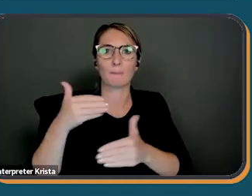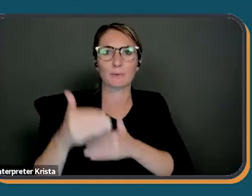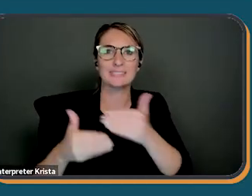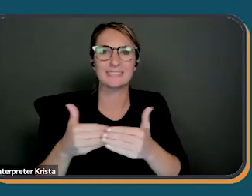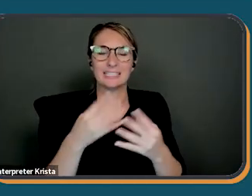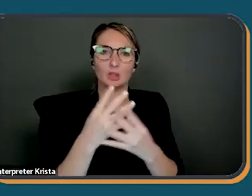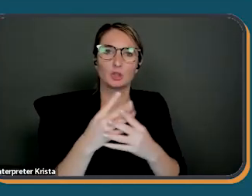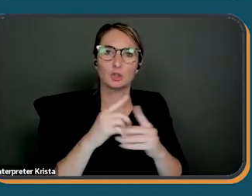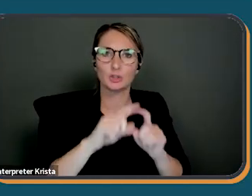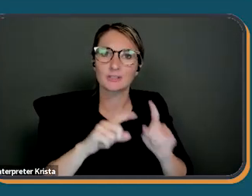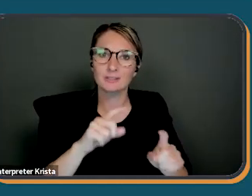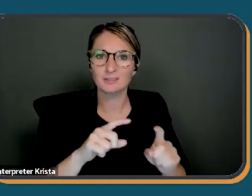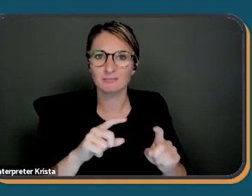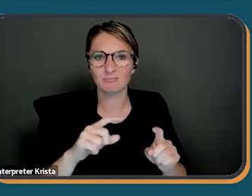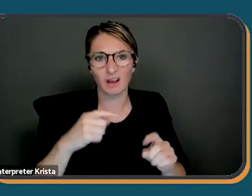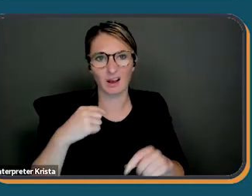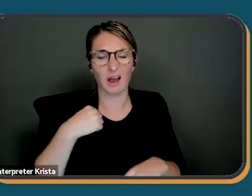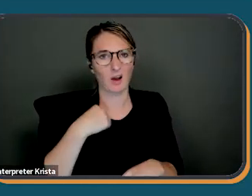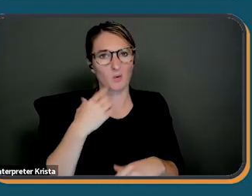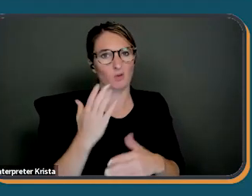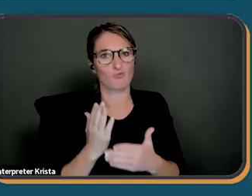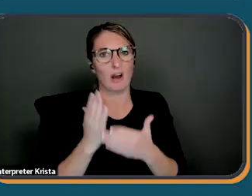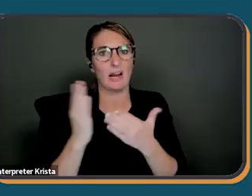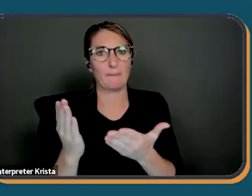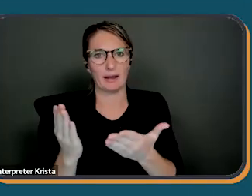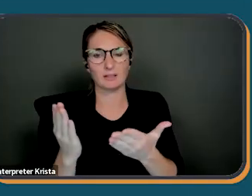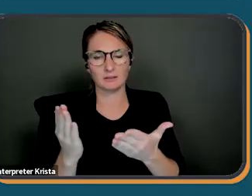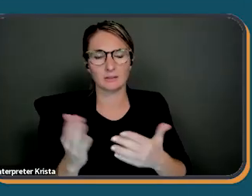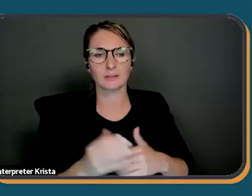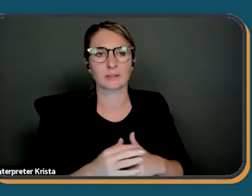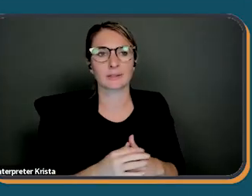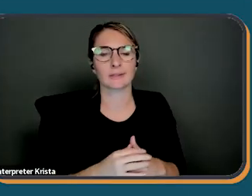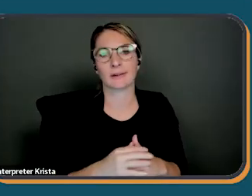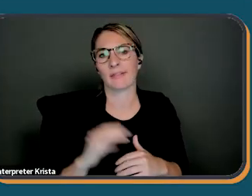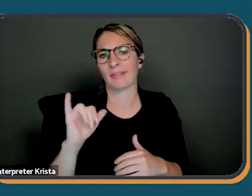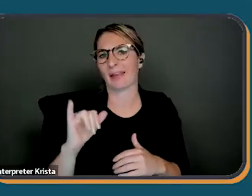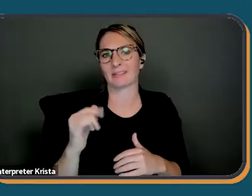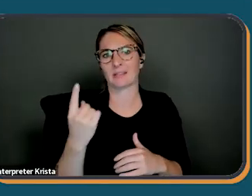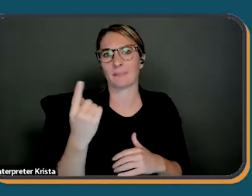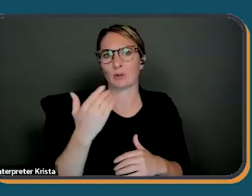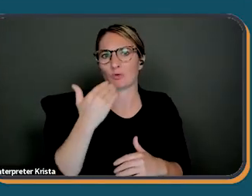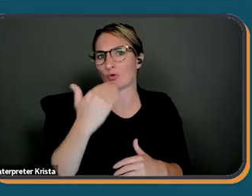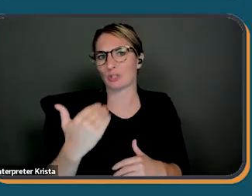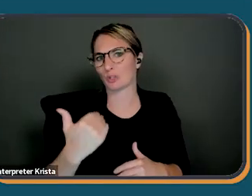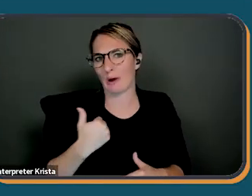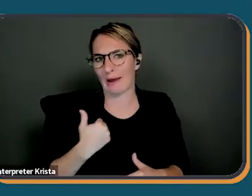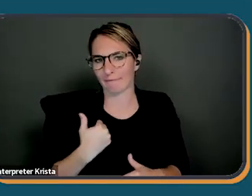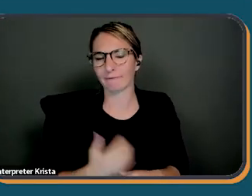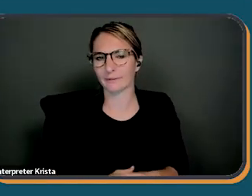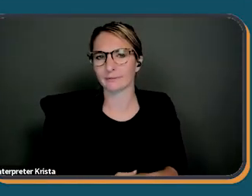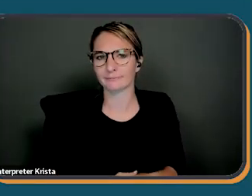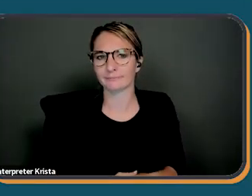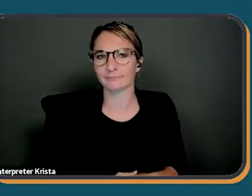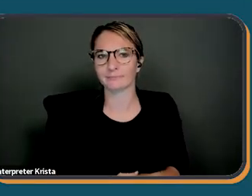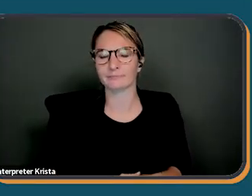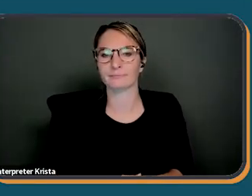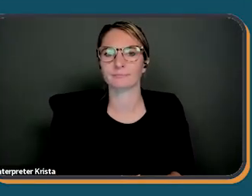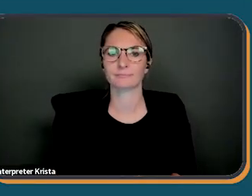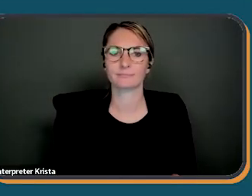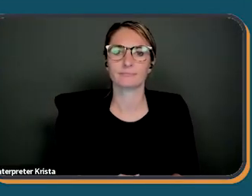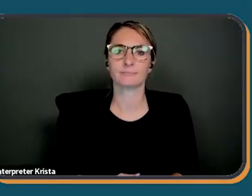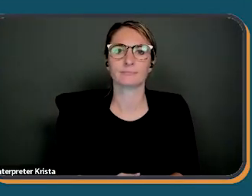It's just a good thing to have